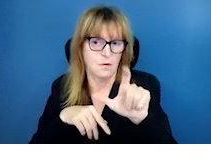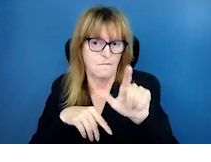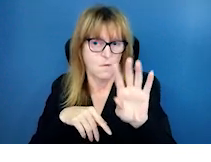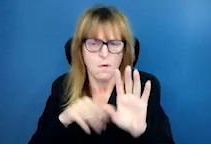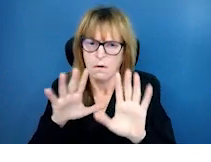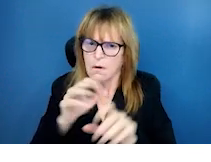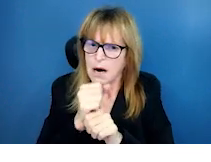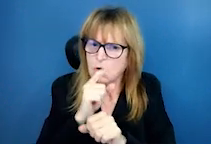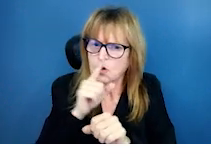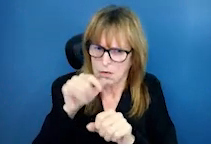telling you whether it has been approved.